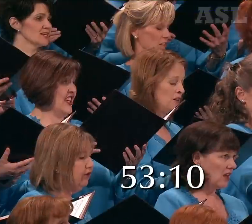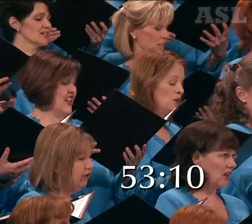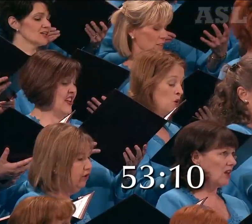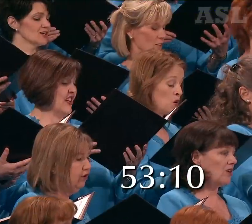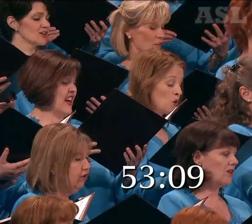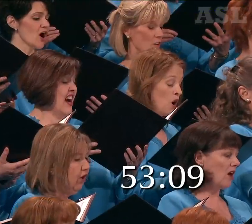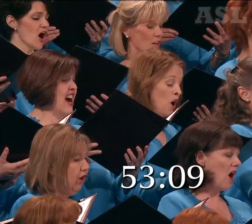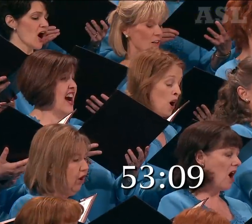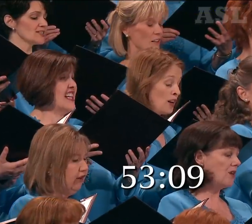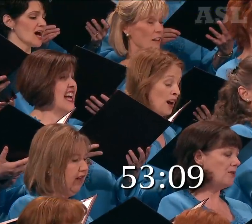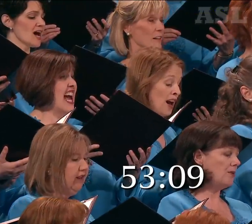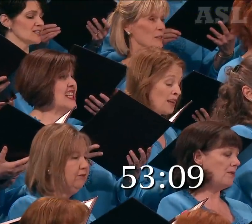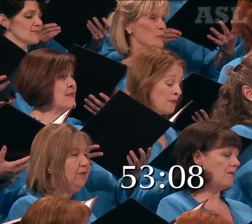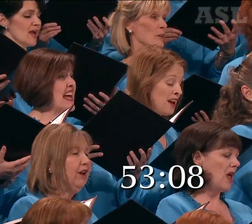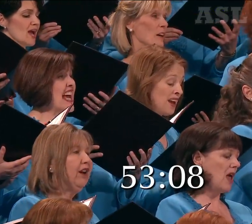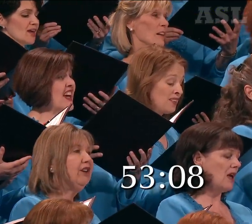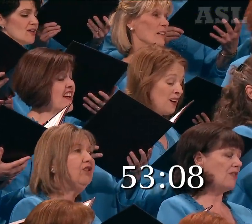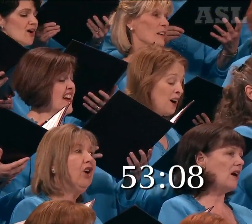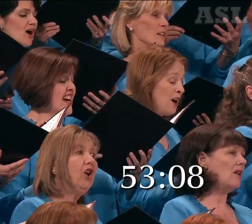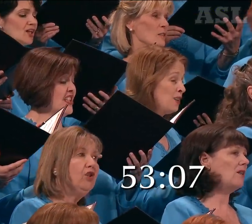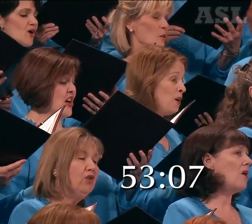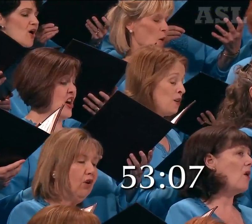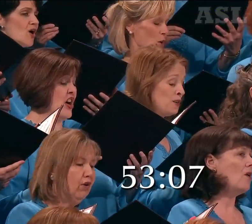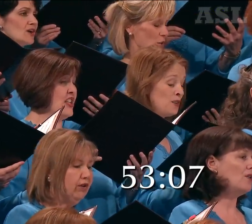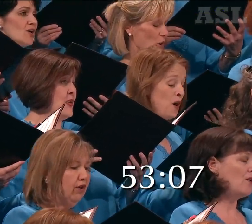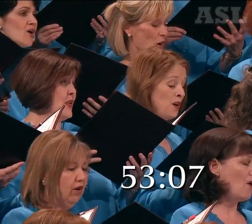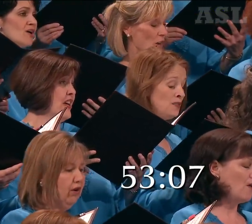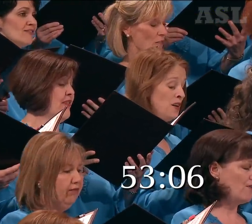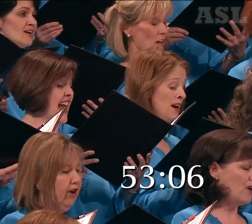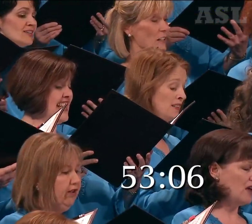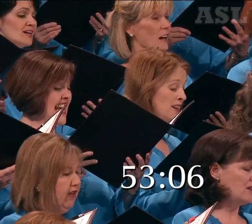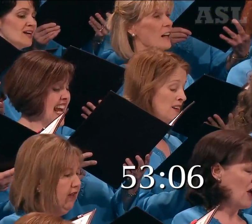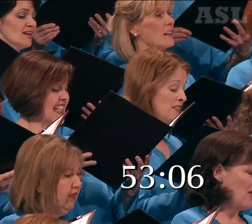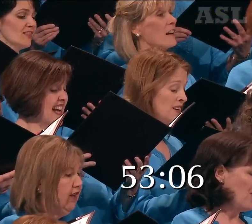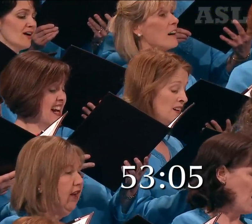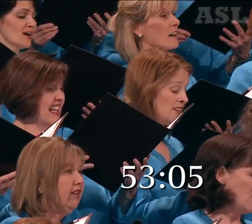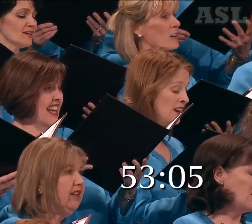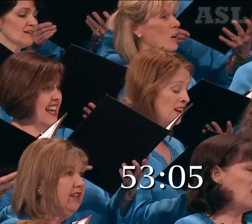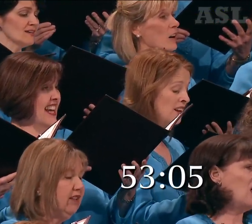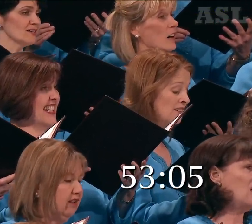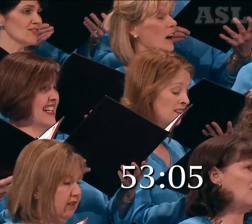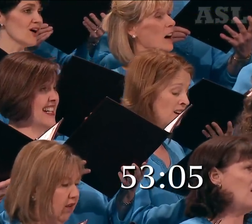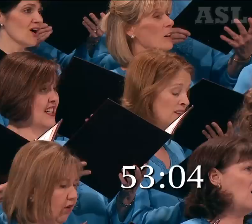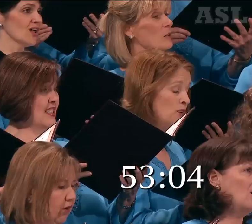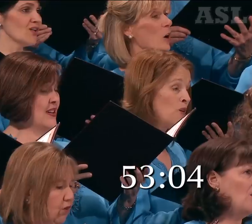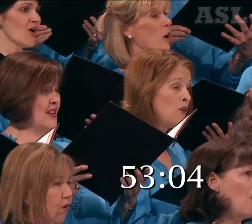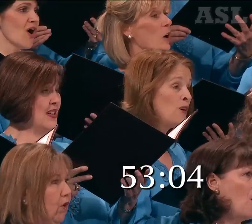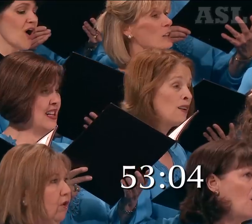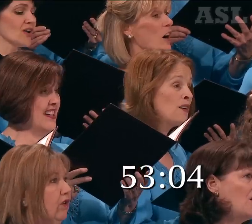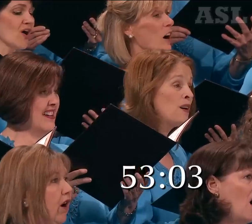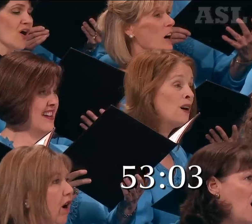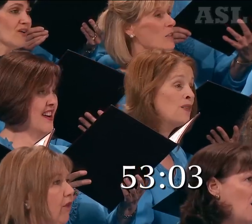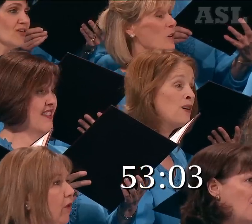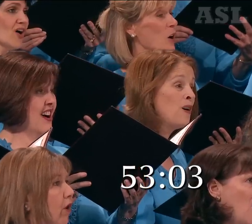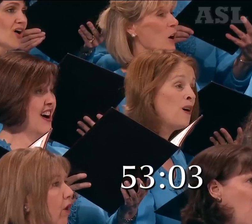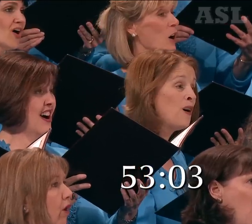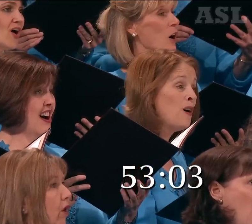THIS IS THE ENGLISH CLOSED CAPTION CHANNEL OF THE CHURCH OF JESUS CHRIST OF LATTER-DAY SAINTS.